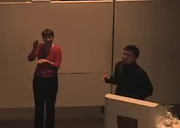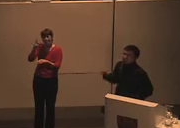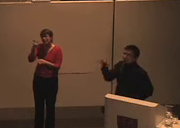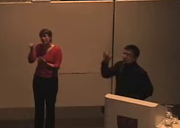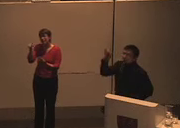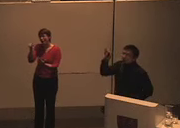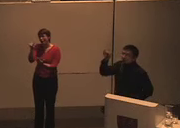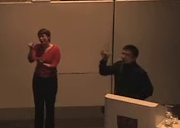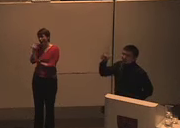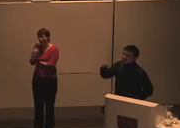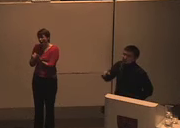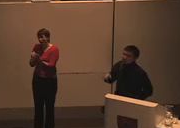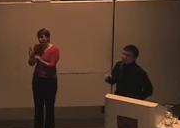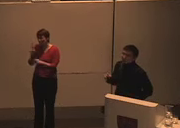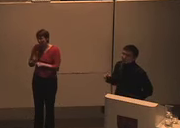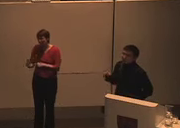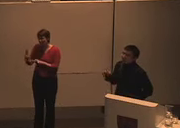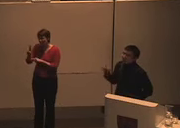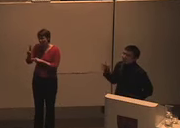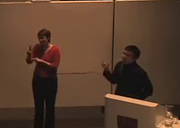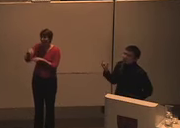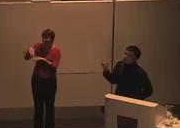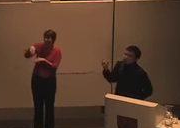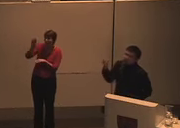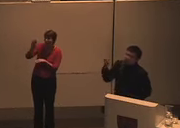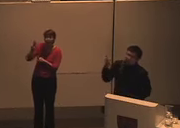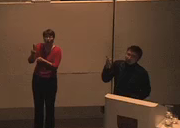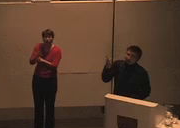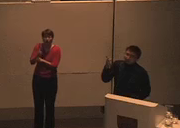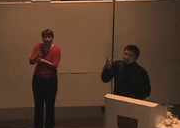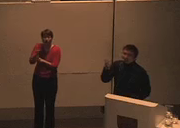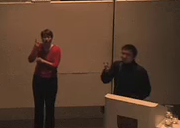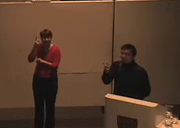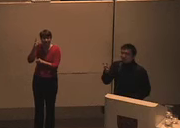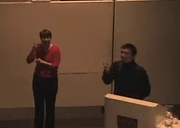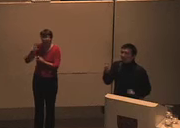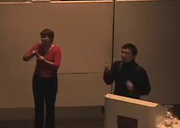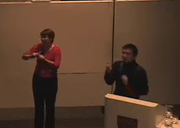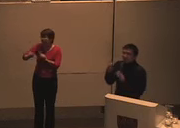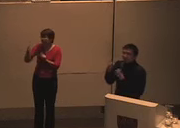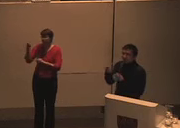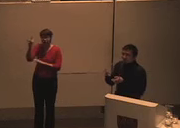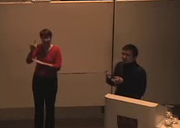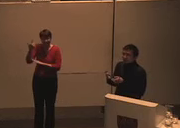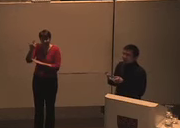so these upper part bookshelves could be used as a different use for the installations